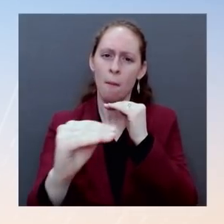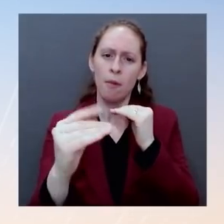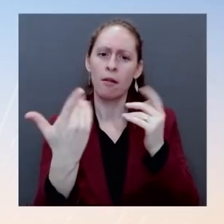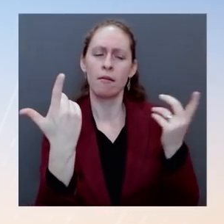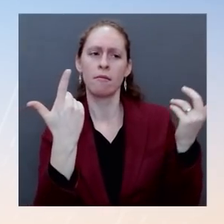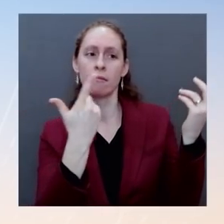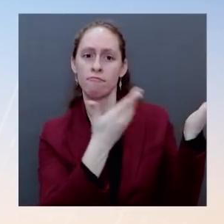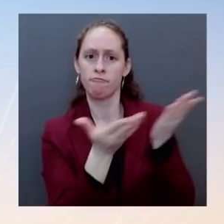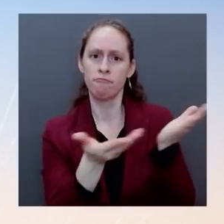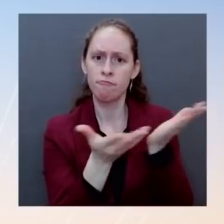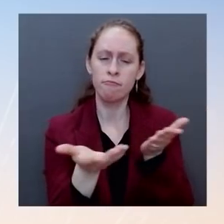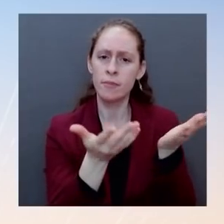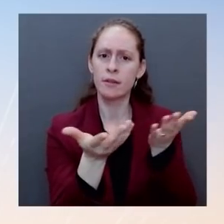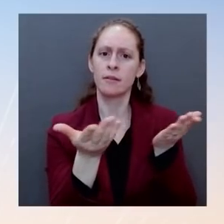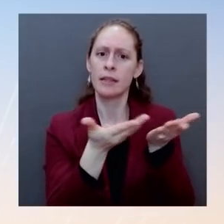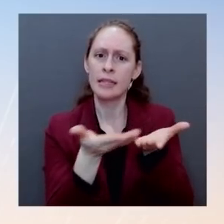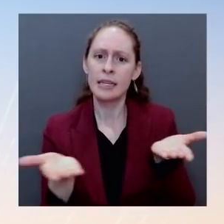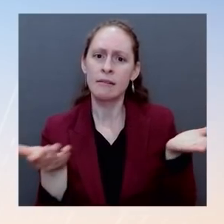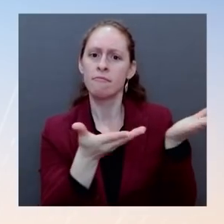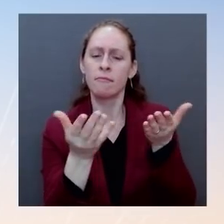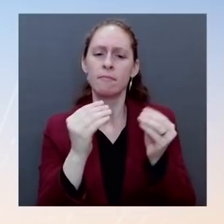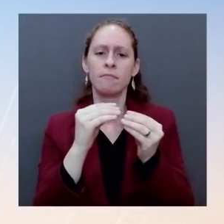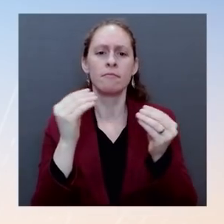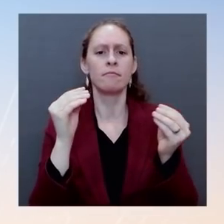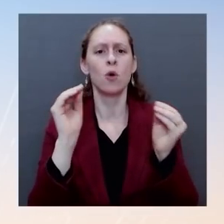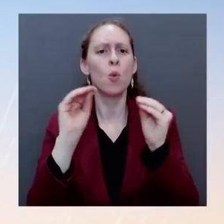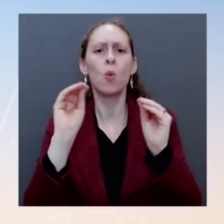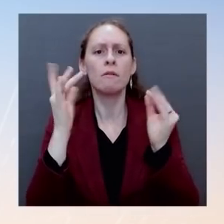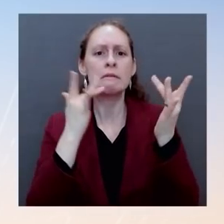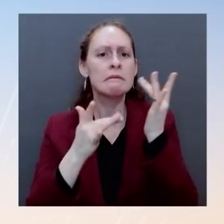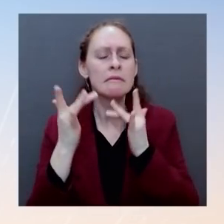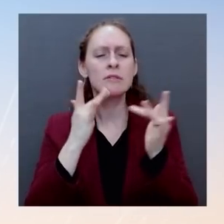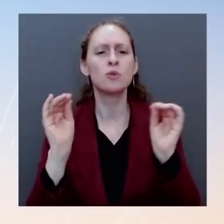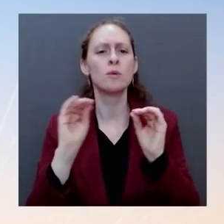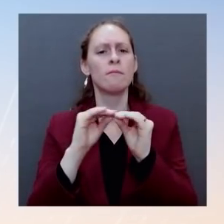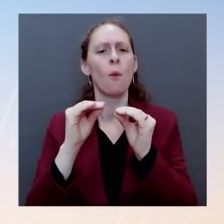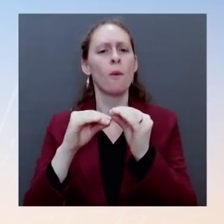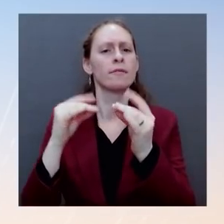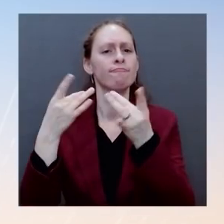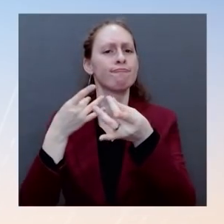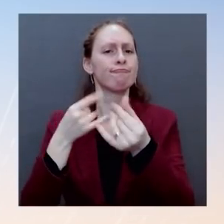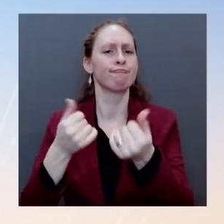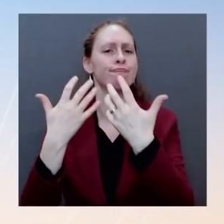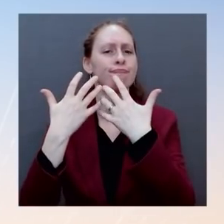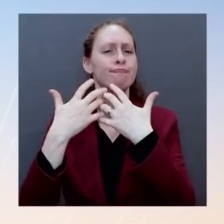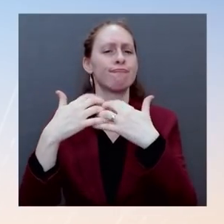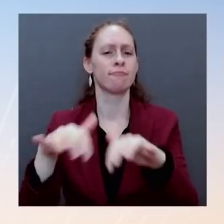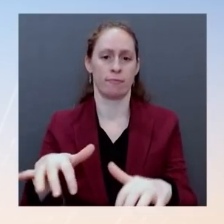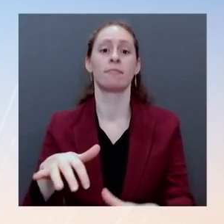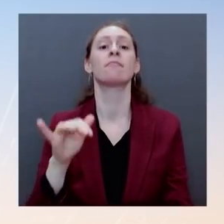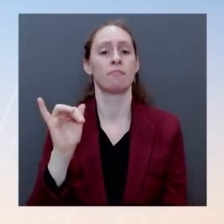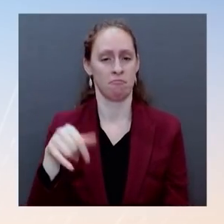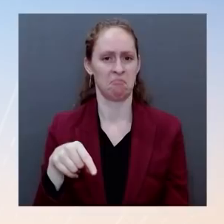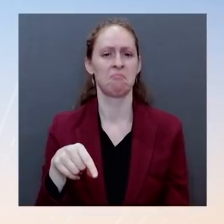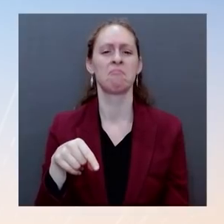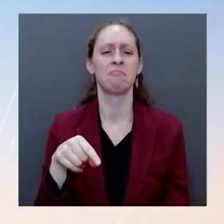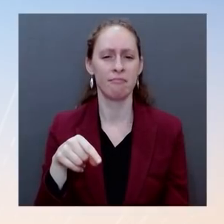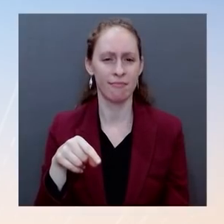which are decidedly a global phenomenon. So, I don't think that -- I don't think it's an either/or.